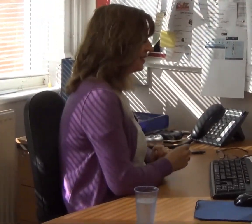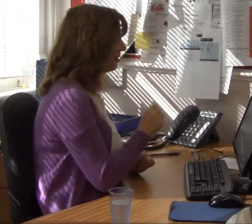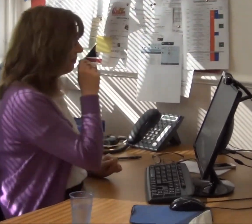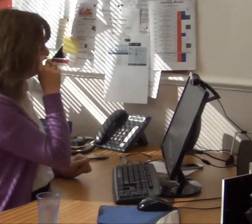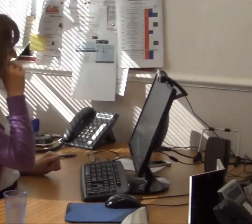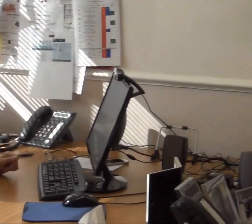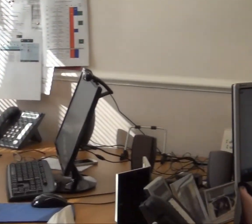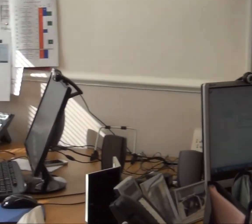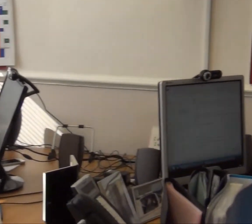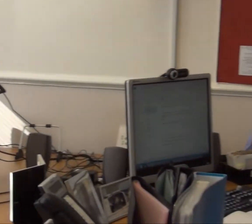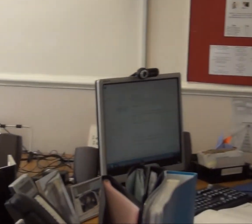Oh! Snuffle.